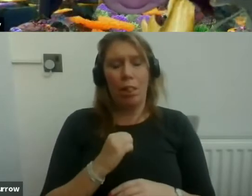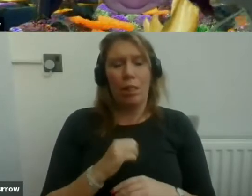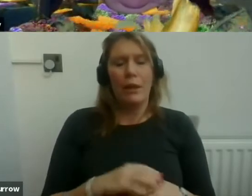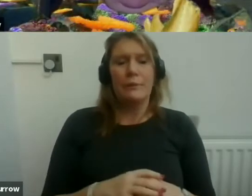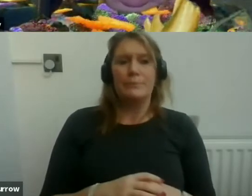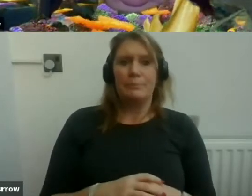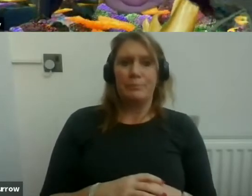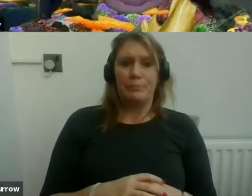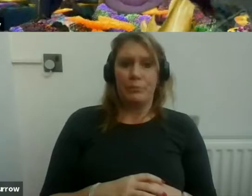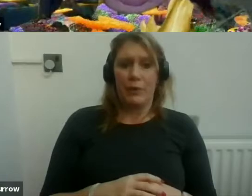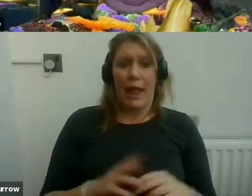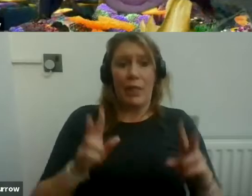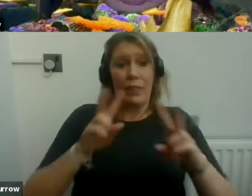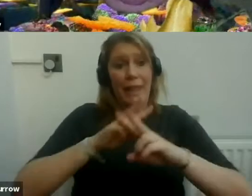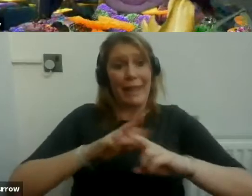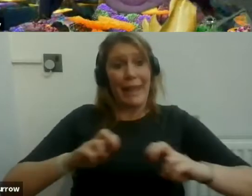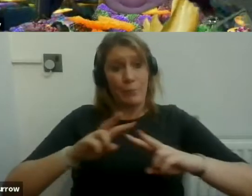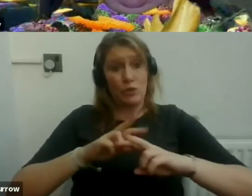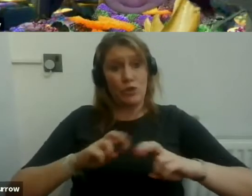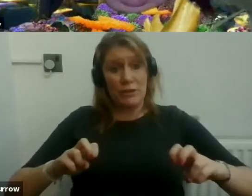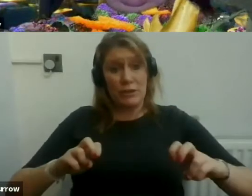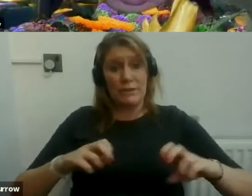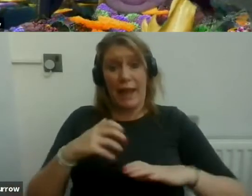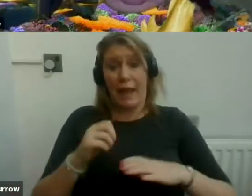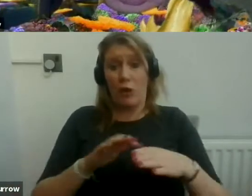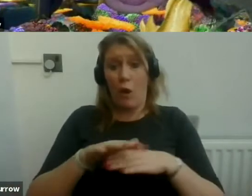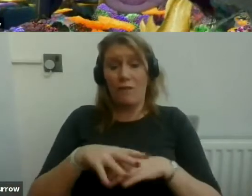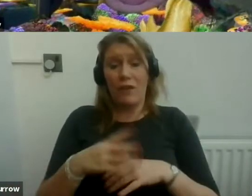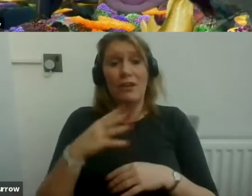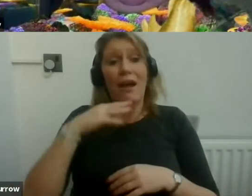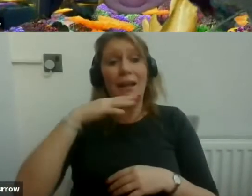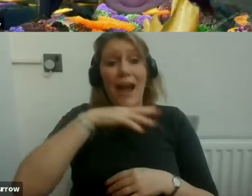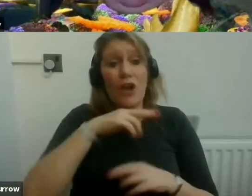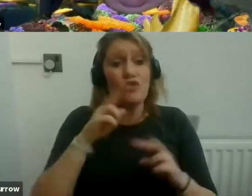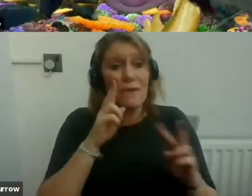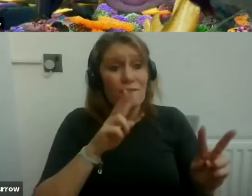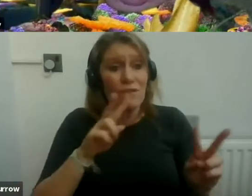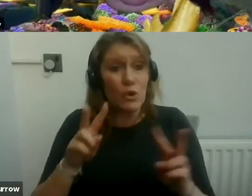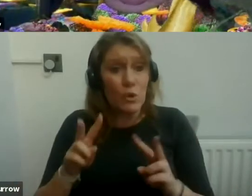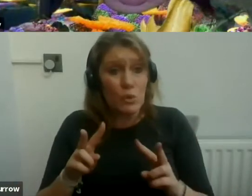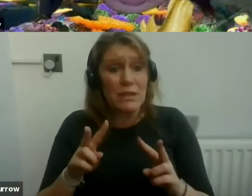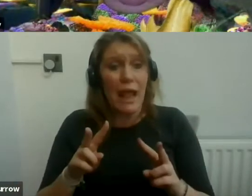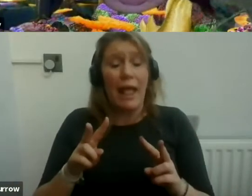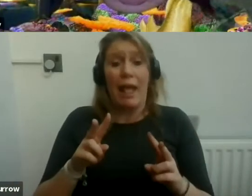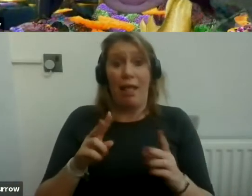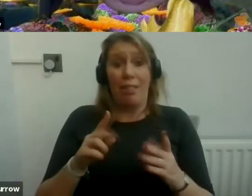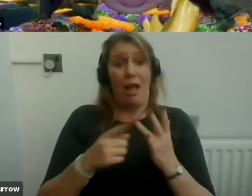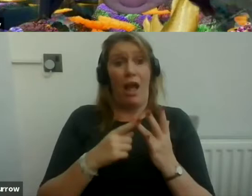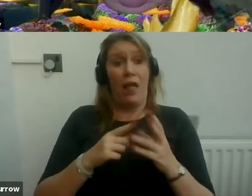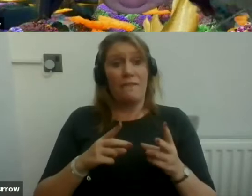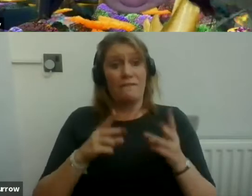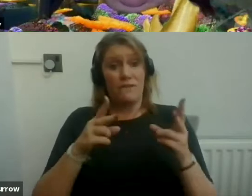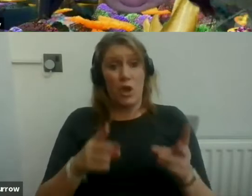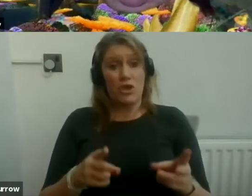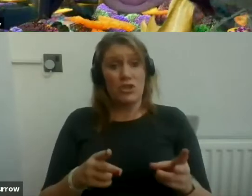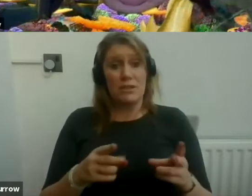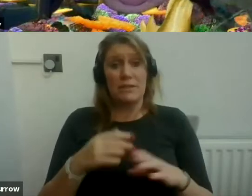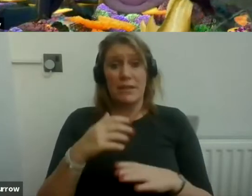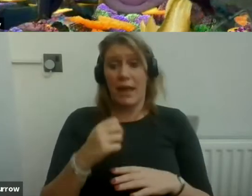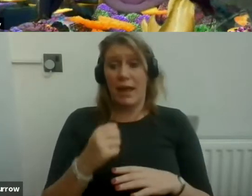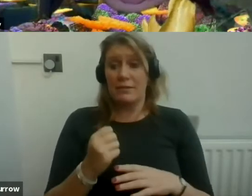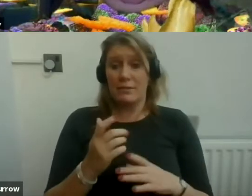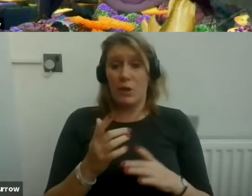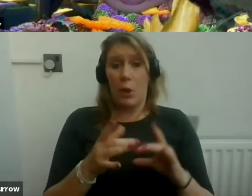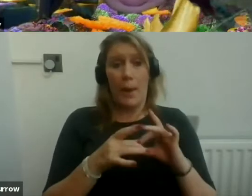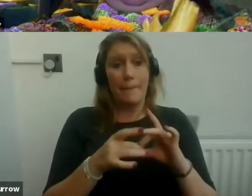version have had probably about another